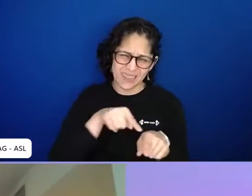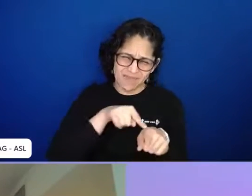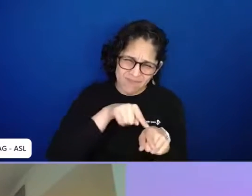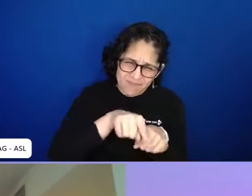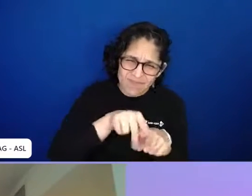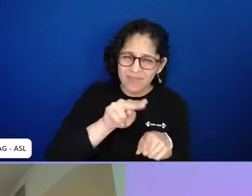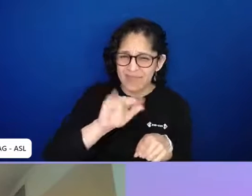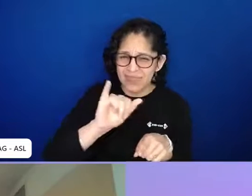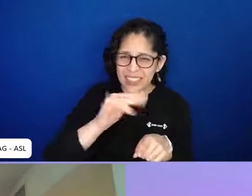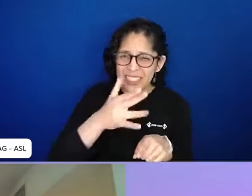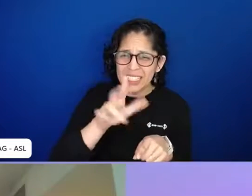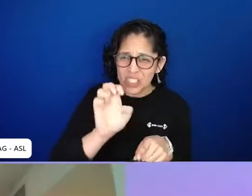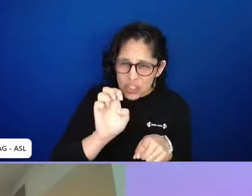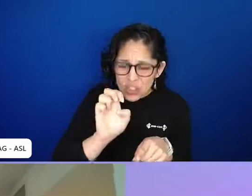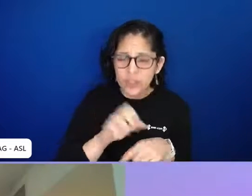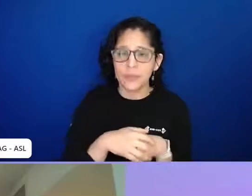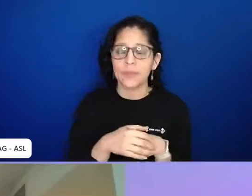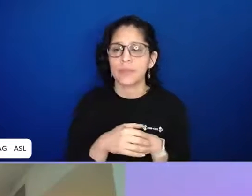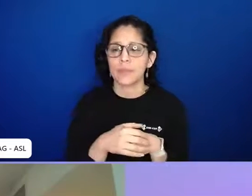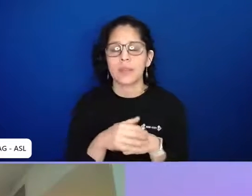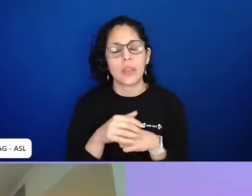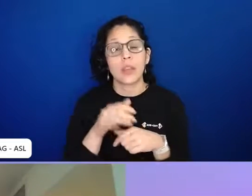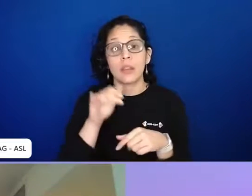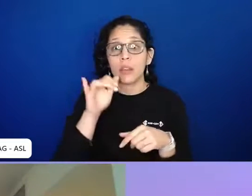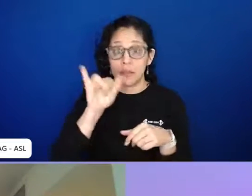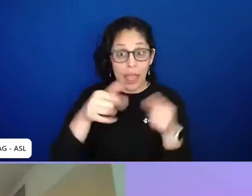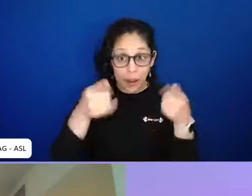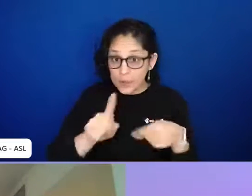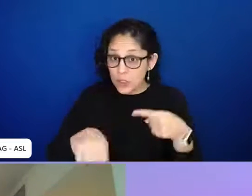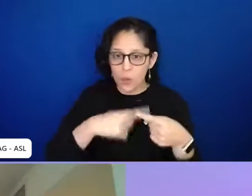to be able to do that, that's getting into the niche that's